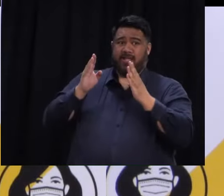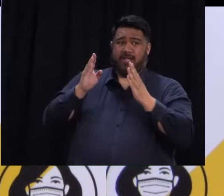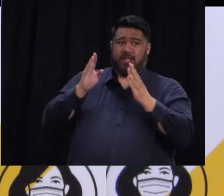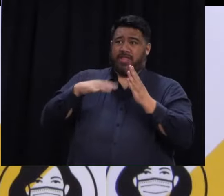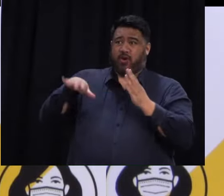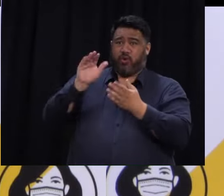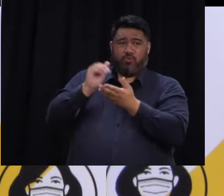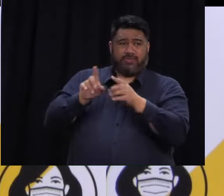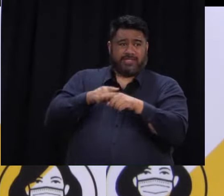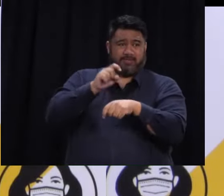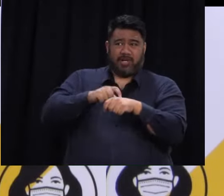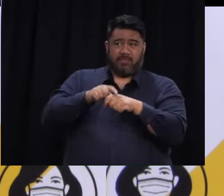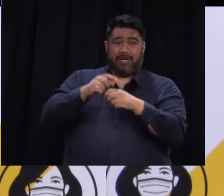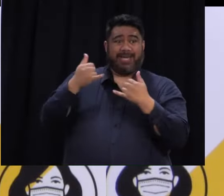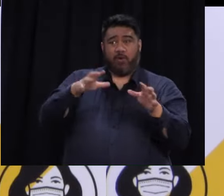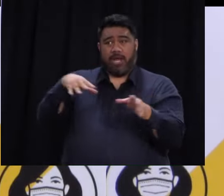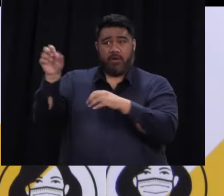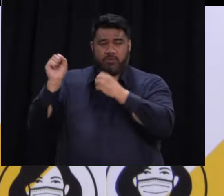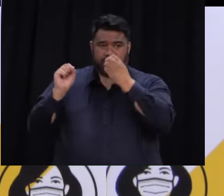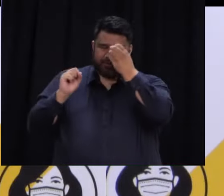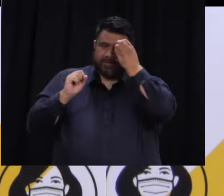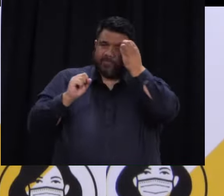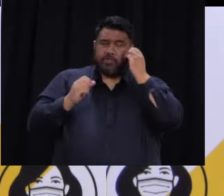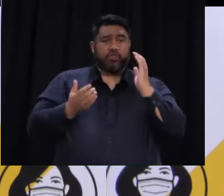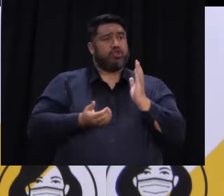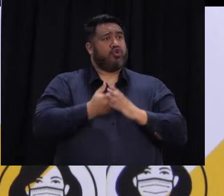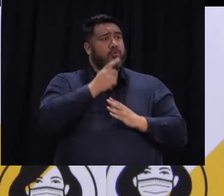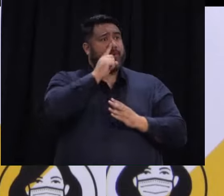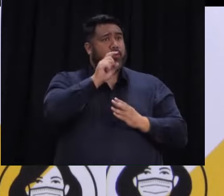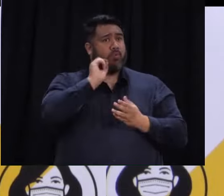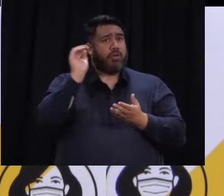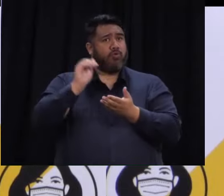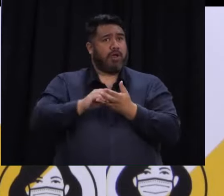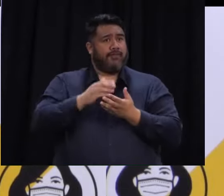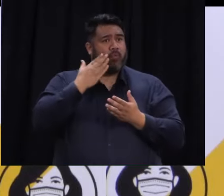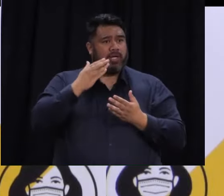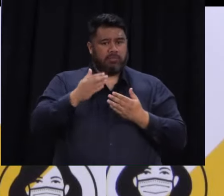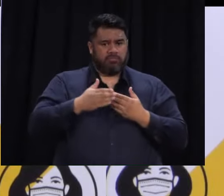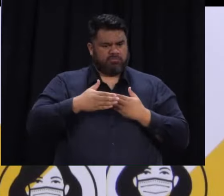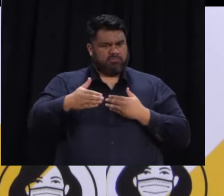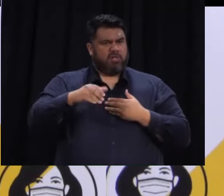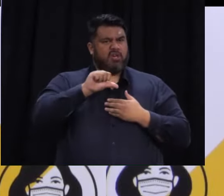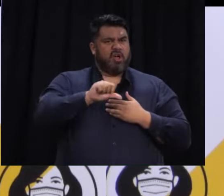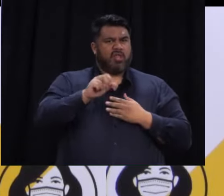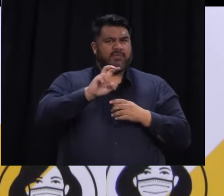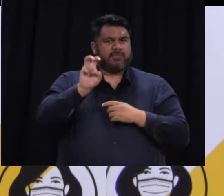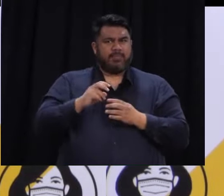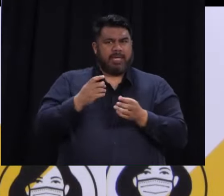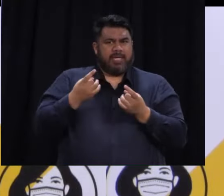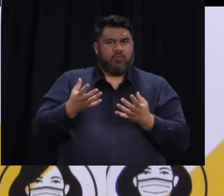you with the specific numbers. Obviously the cohort that was in the Crowne Plaza has